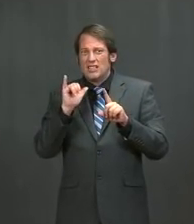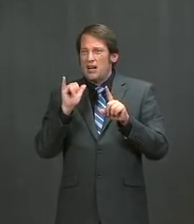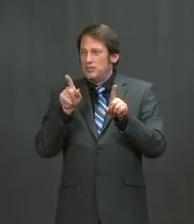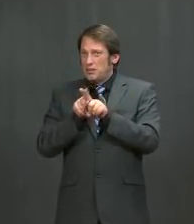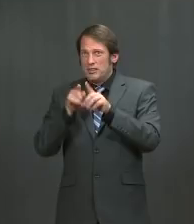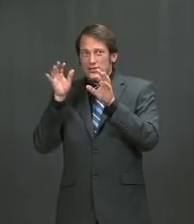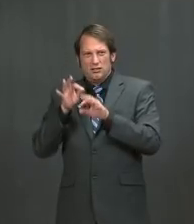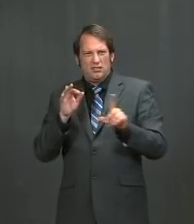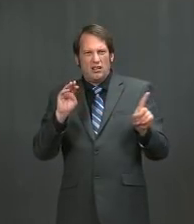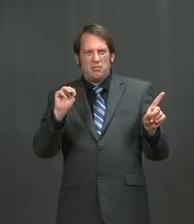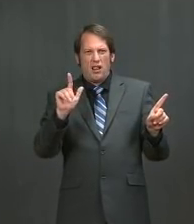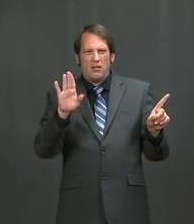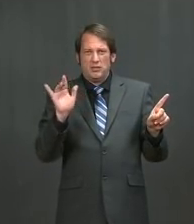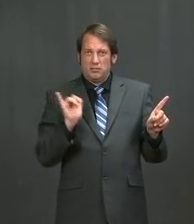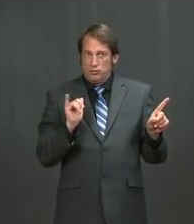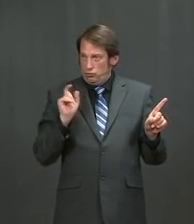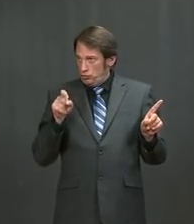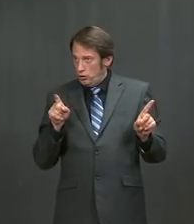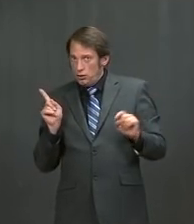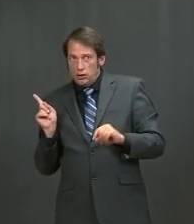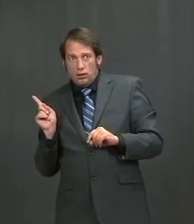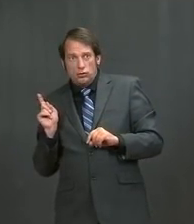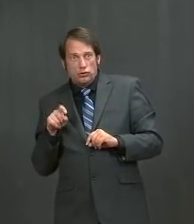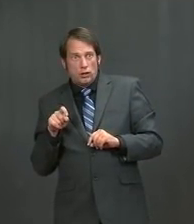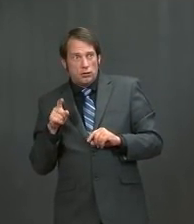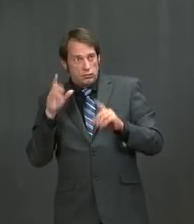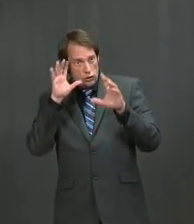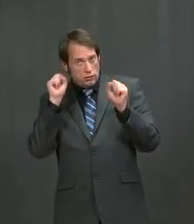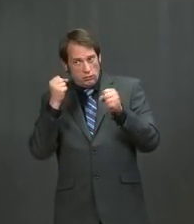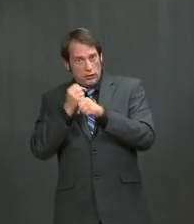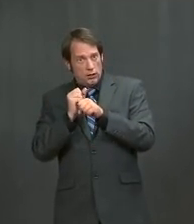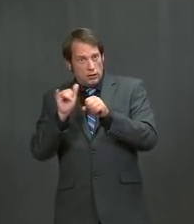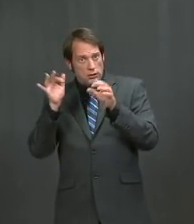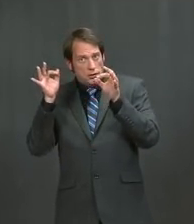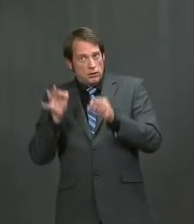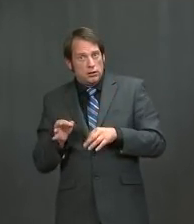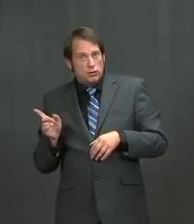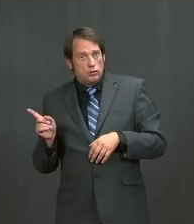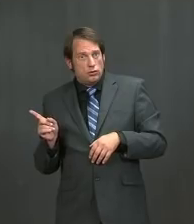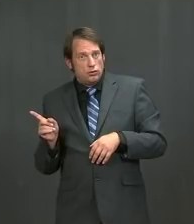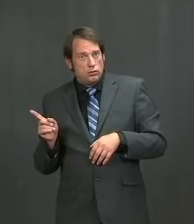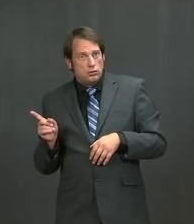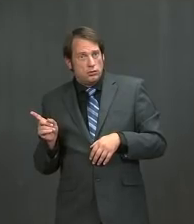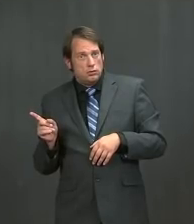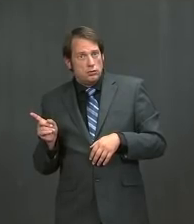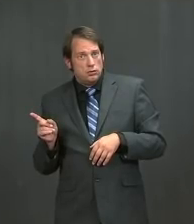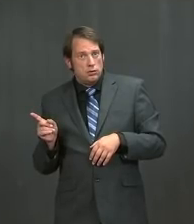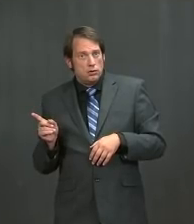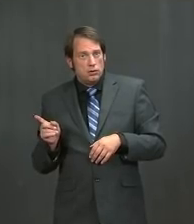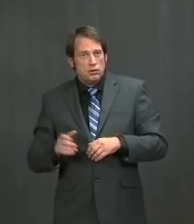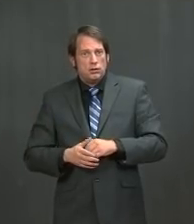to make those decisions to pull out of ? Ms. Psaki: I mean, broadly speaking, of course the President